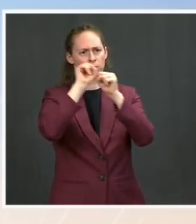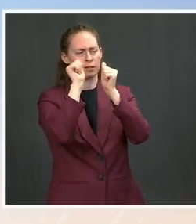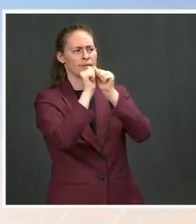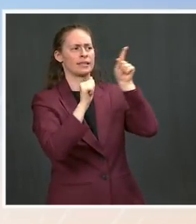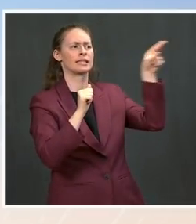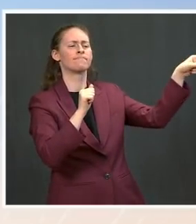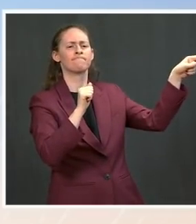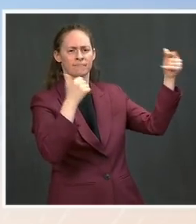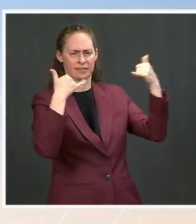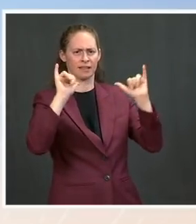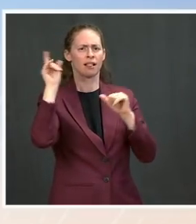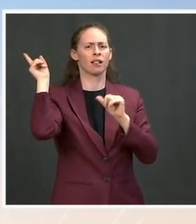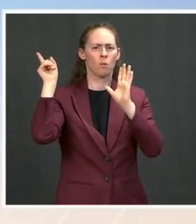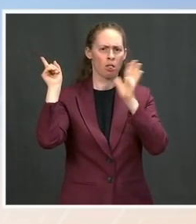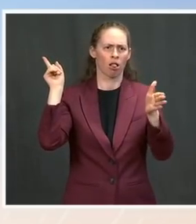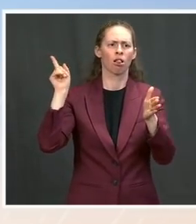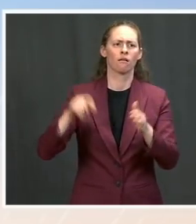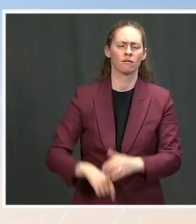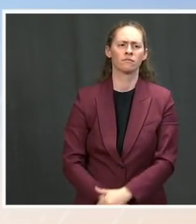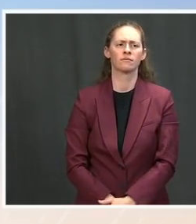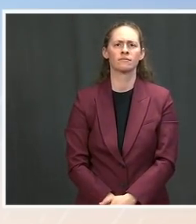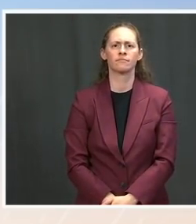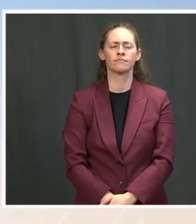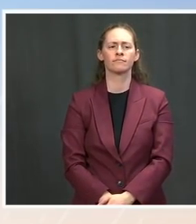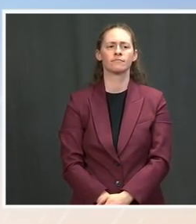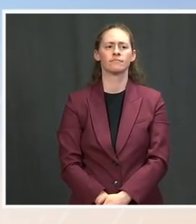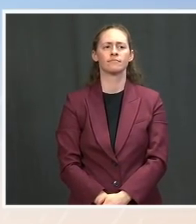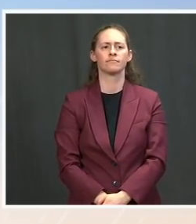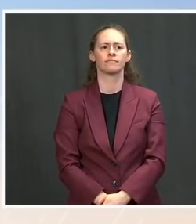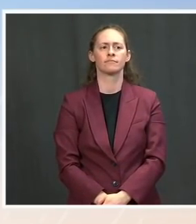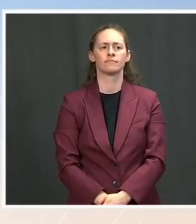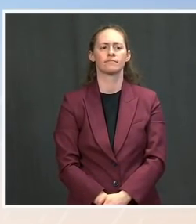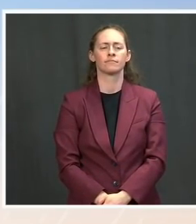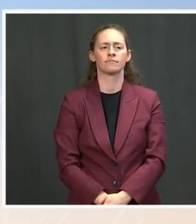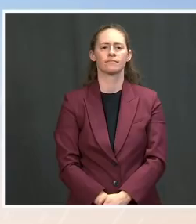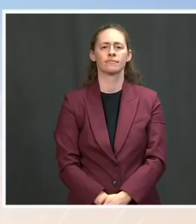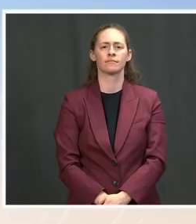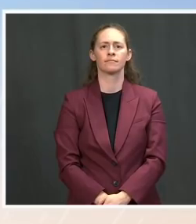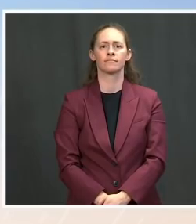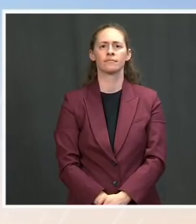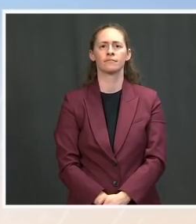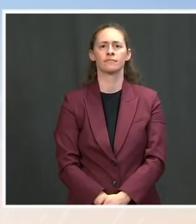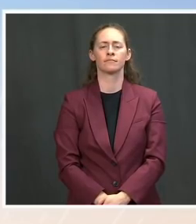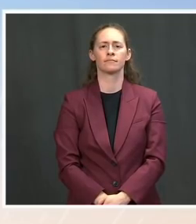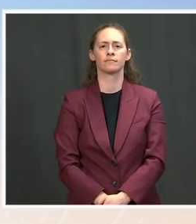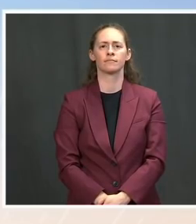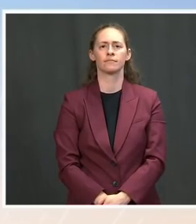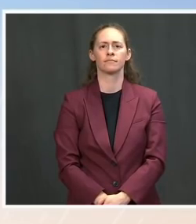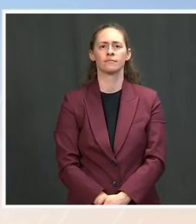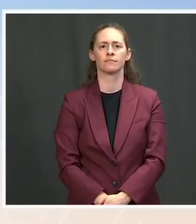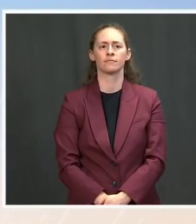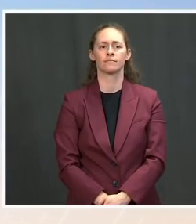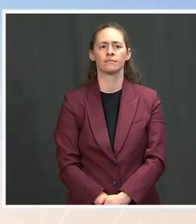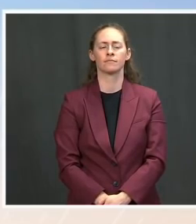and then I'll come back to you two, if that's okay. Go ahead, Jonathan. The Press: Thanks. President Biden just recently named -- nominated somebody to run